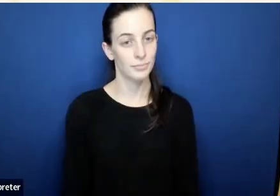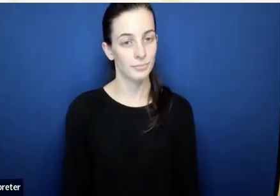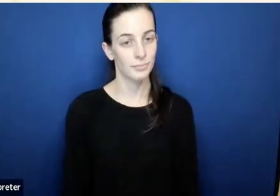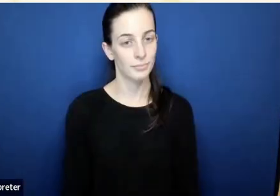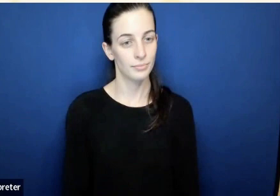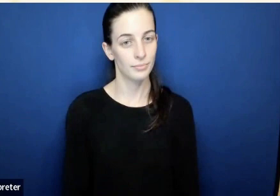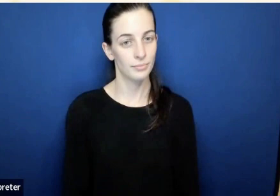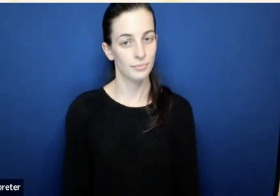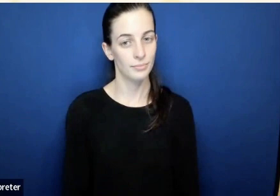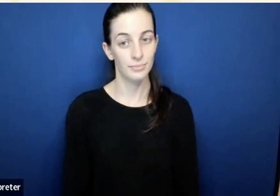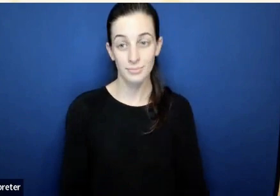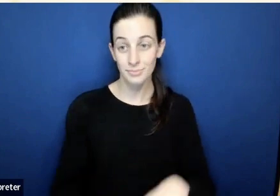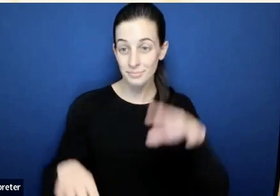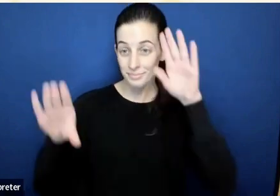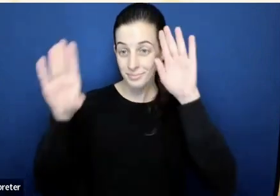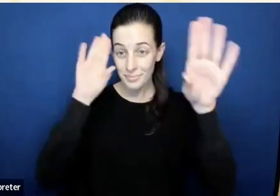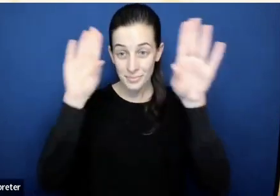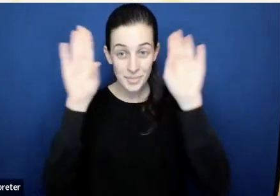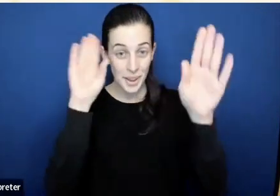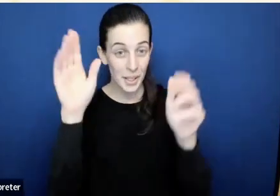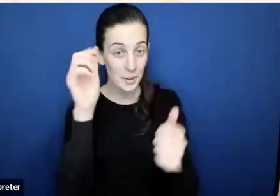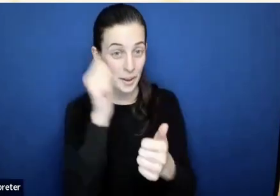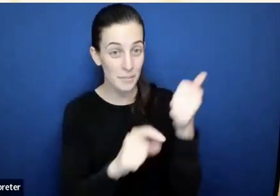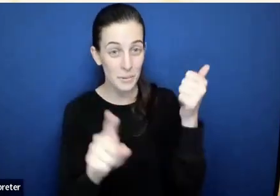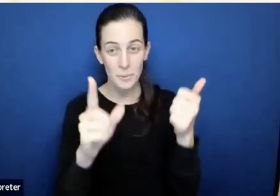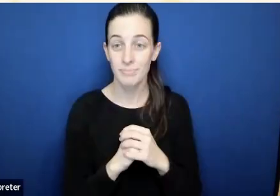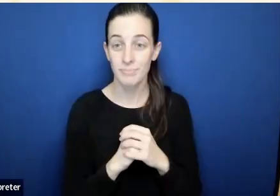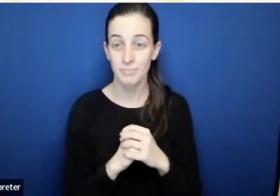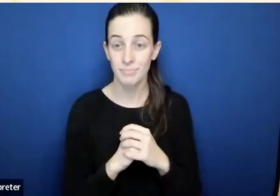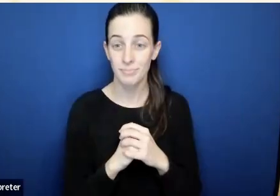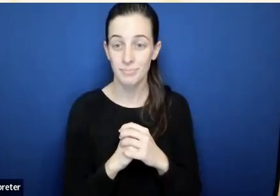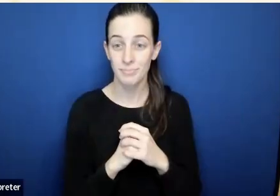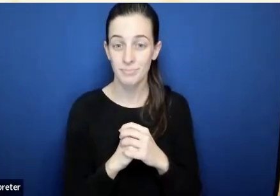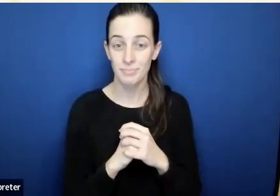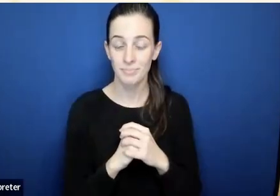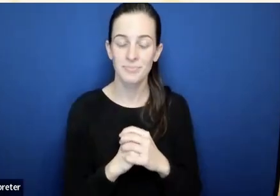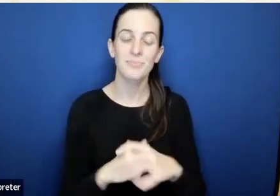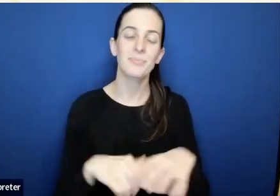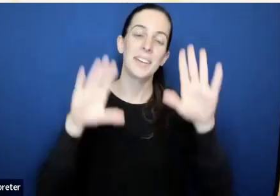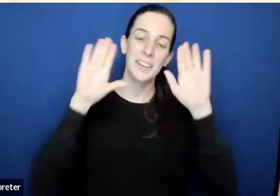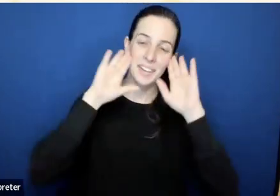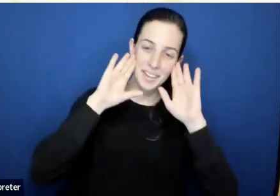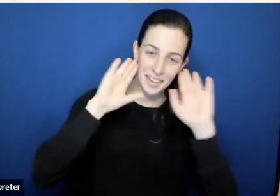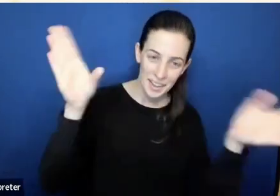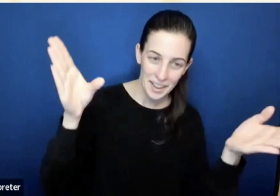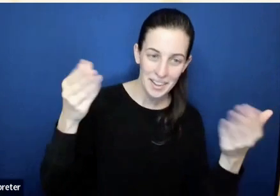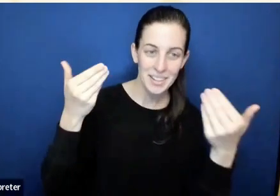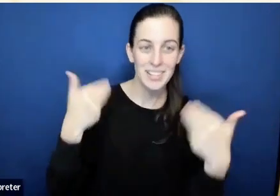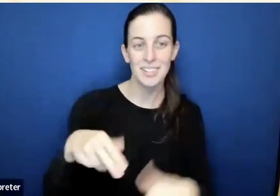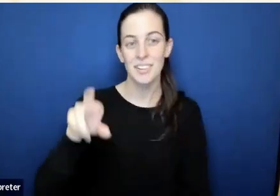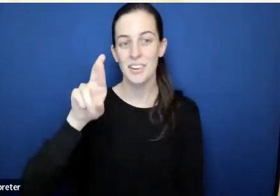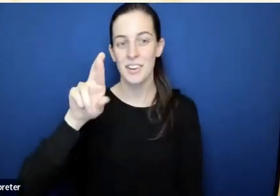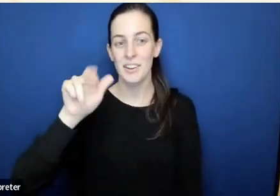Hello everyone. Thanks for the wonderful introduction, again. So, hi, this is Rashmi Katakwar. I am from India.